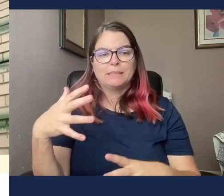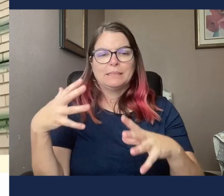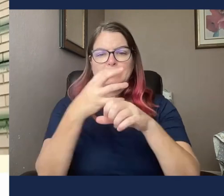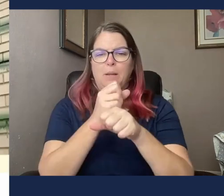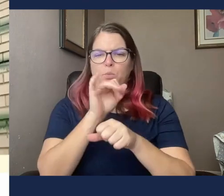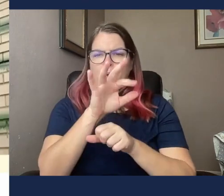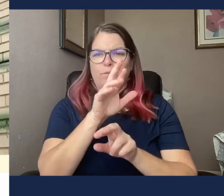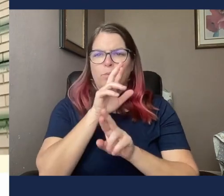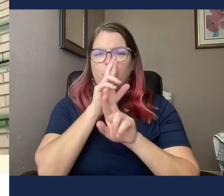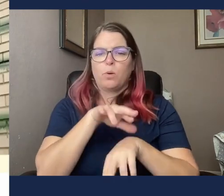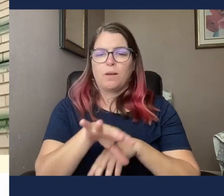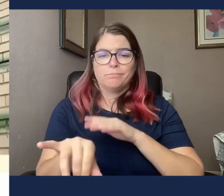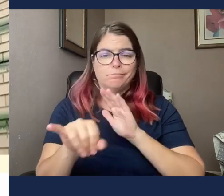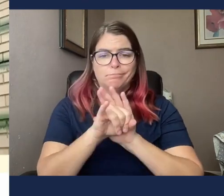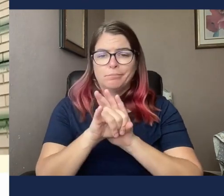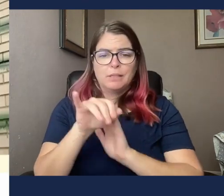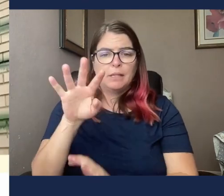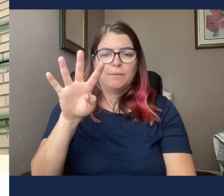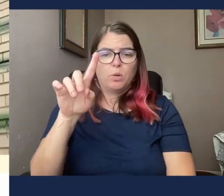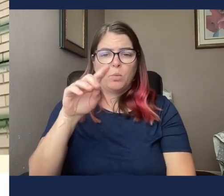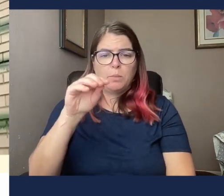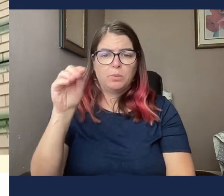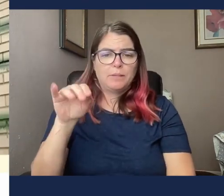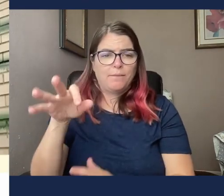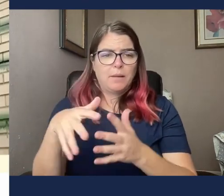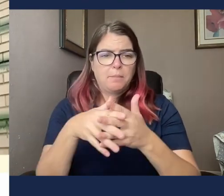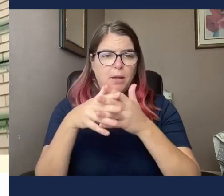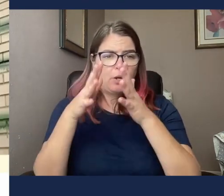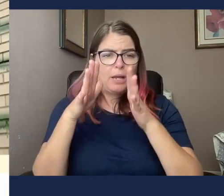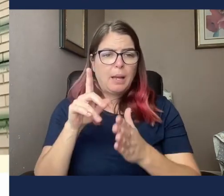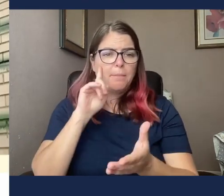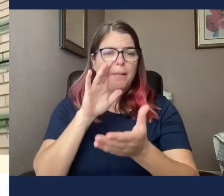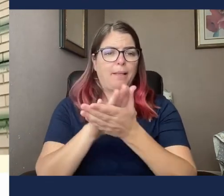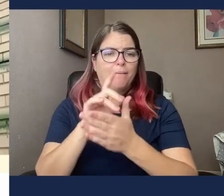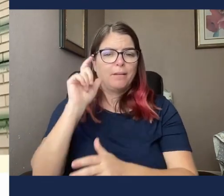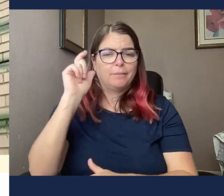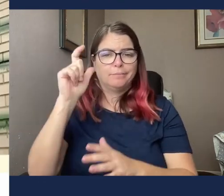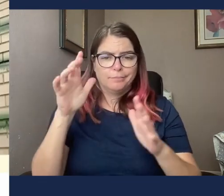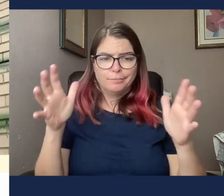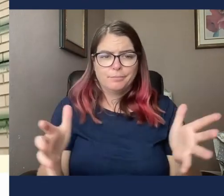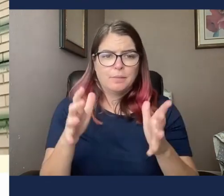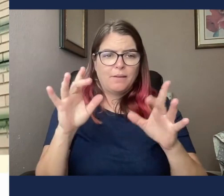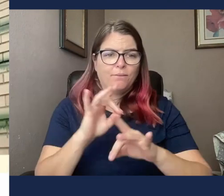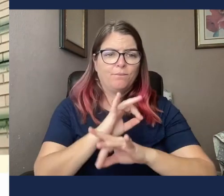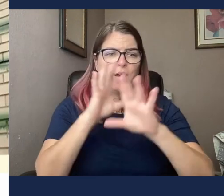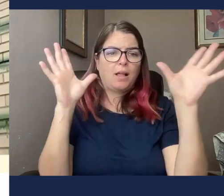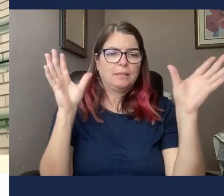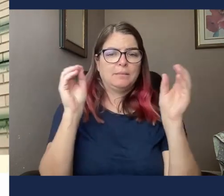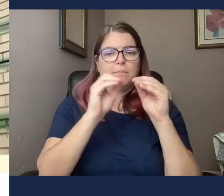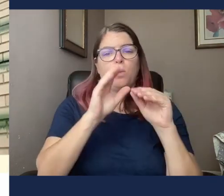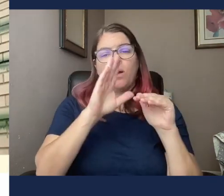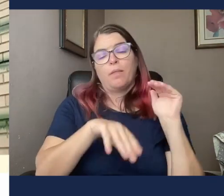eventually translate to certain behavior toward them. Either consciously or subconsciously. In the case of Muslims, if